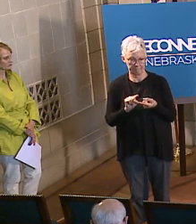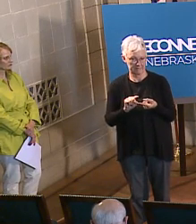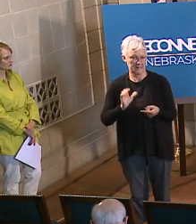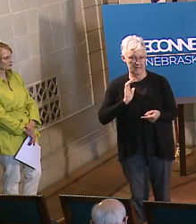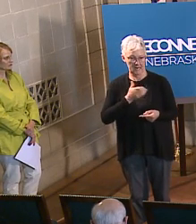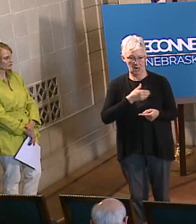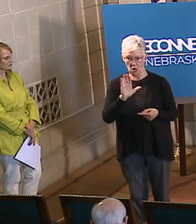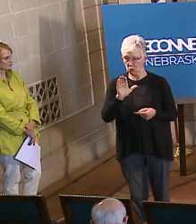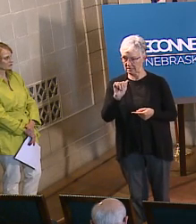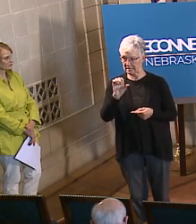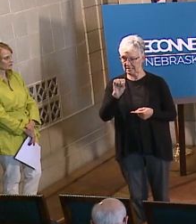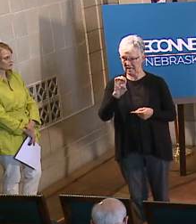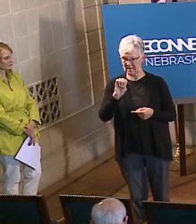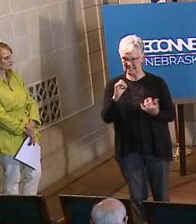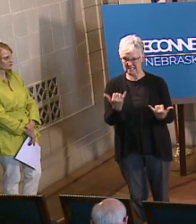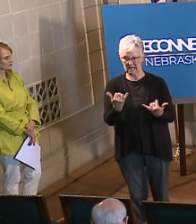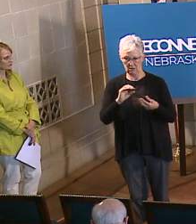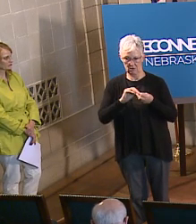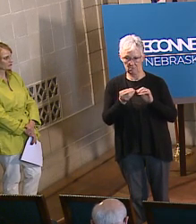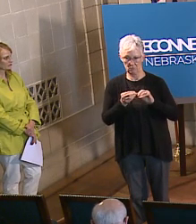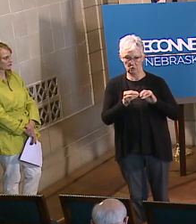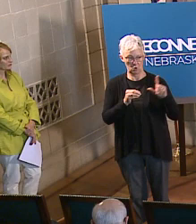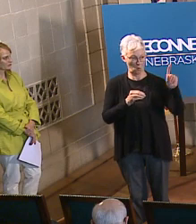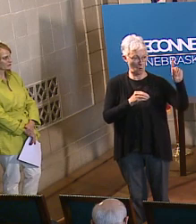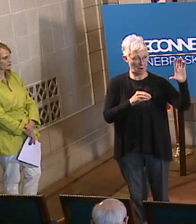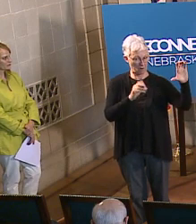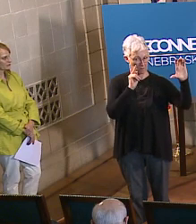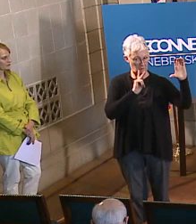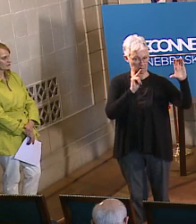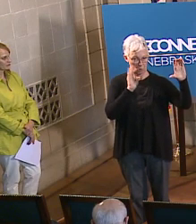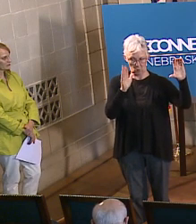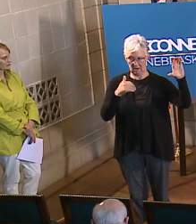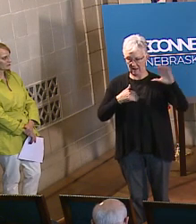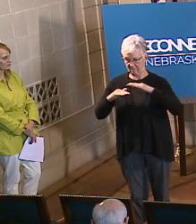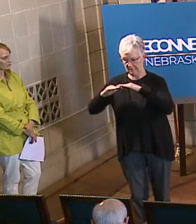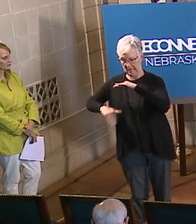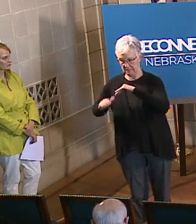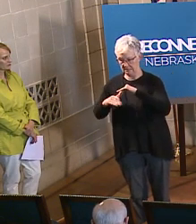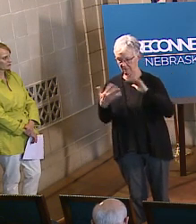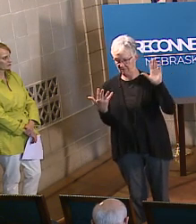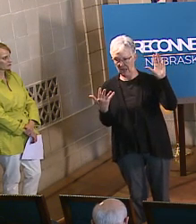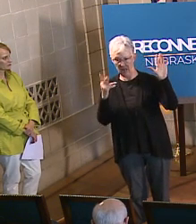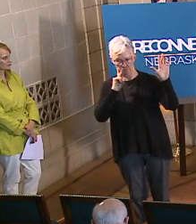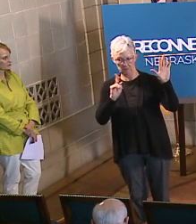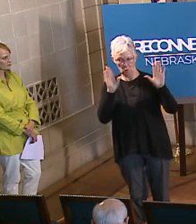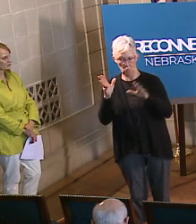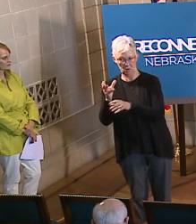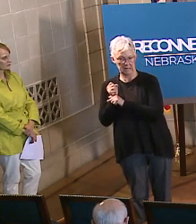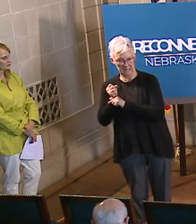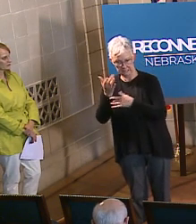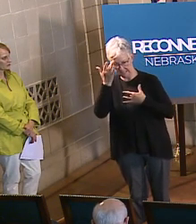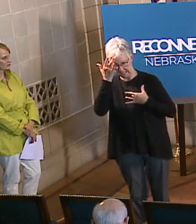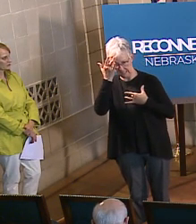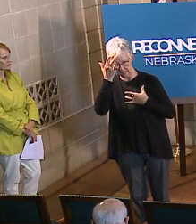ALSO CONTINUE TO DECLINE AND OVER THE COURSE OF THE LAST WEEK